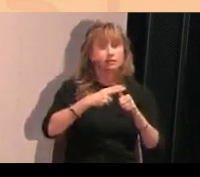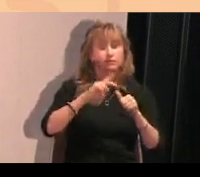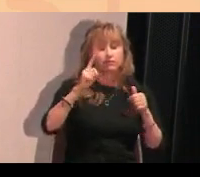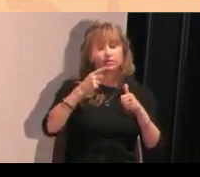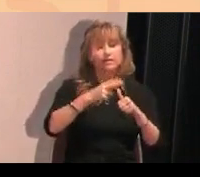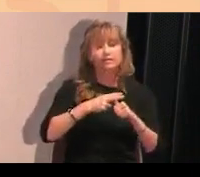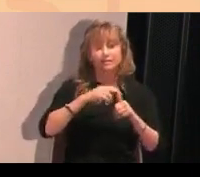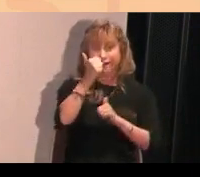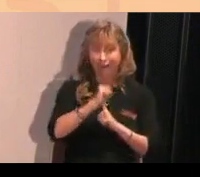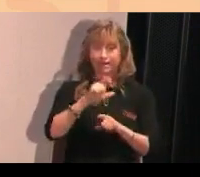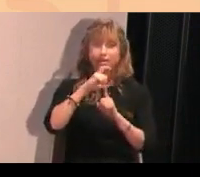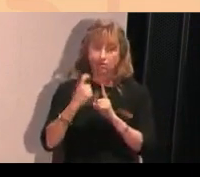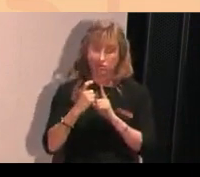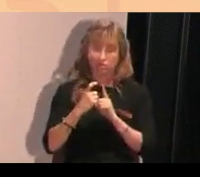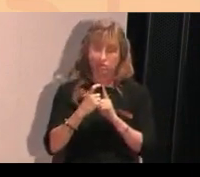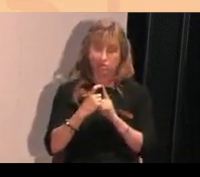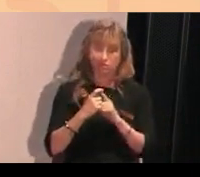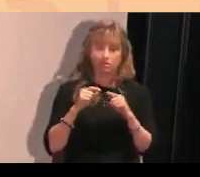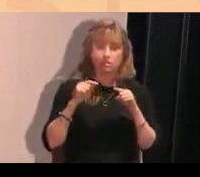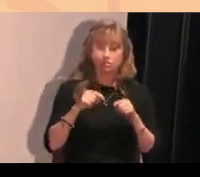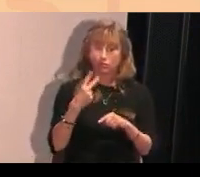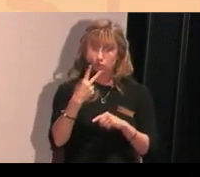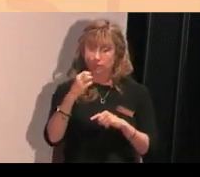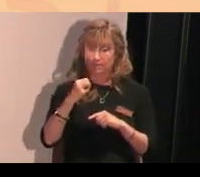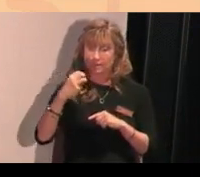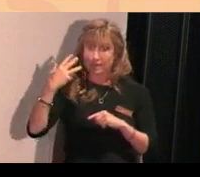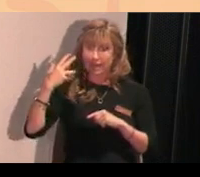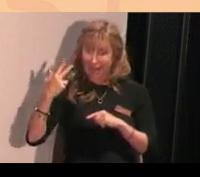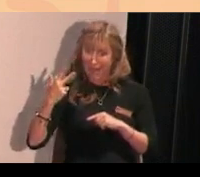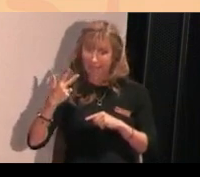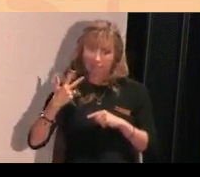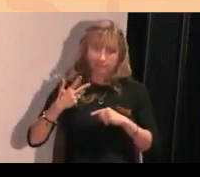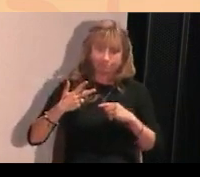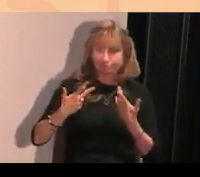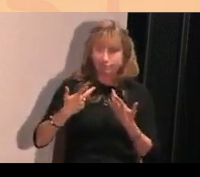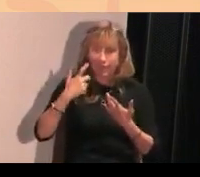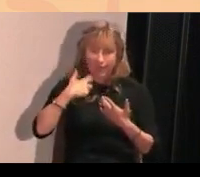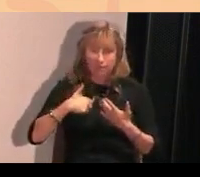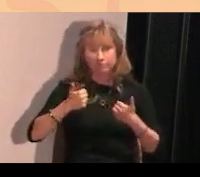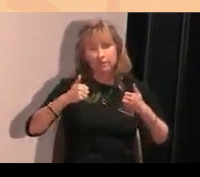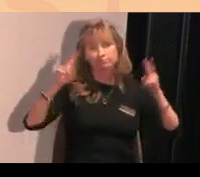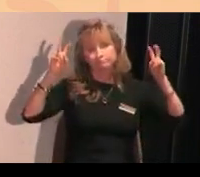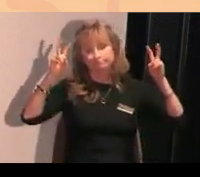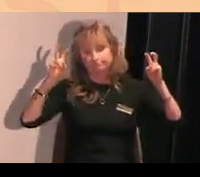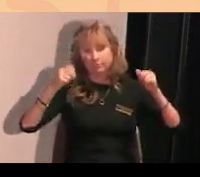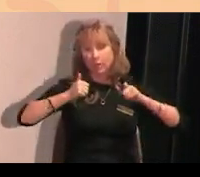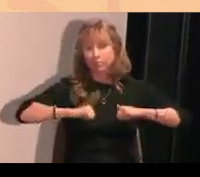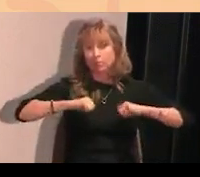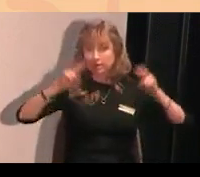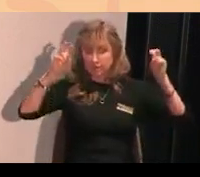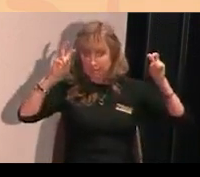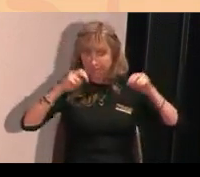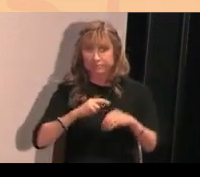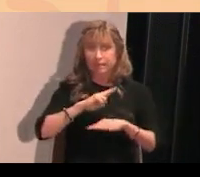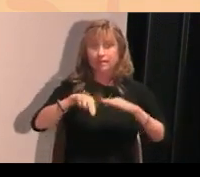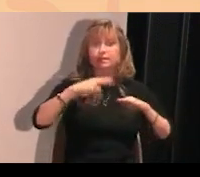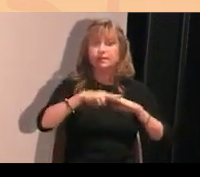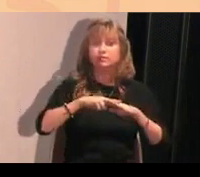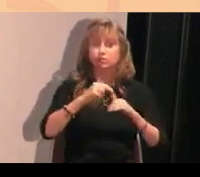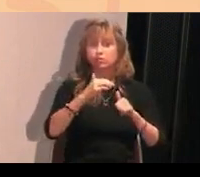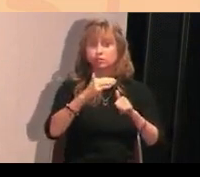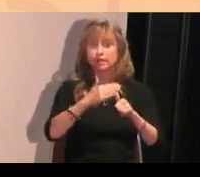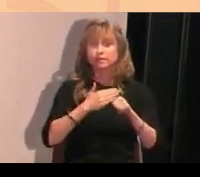since 2008 has had a working title of the national Indigenous Arts and Cultural Authority or NIACA